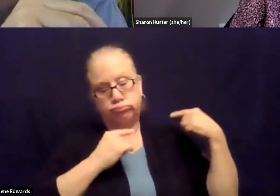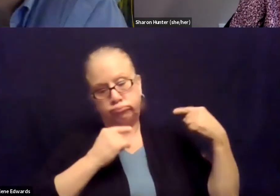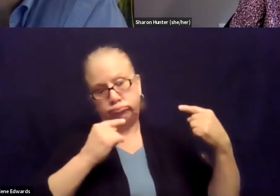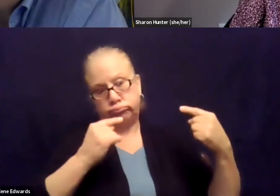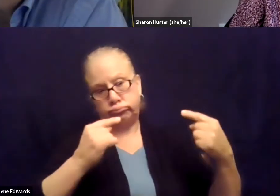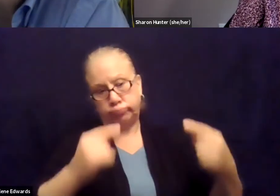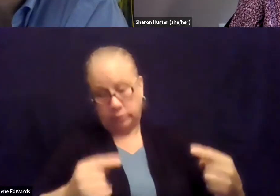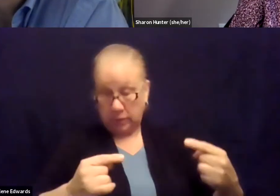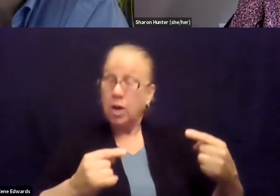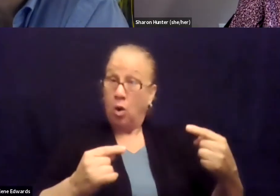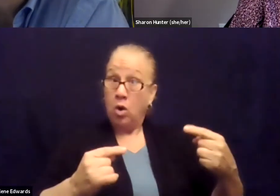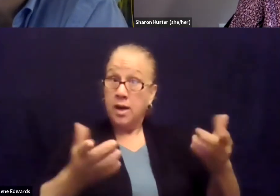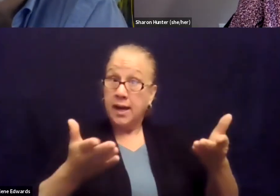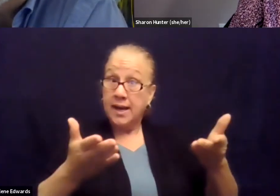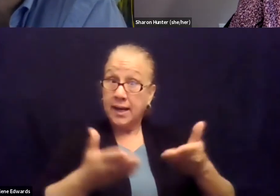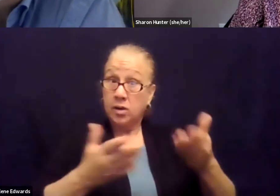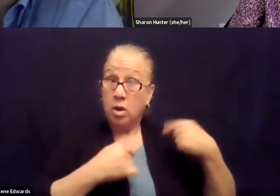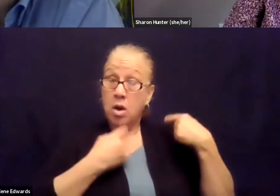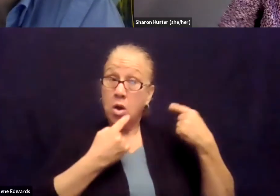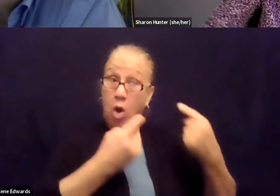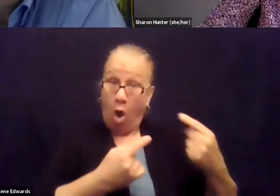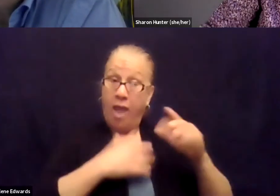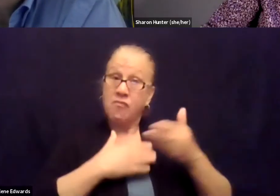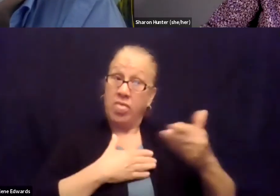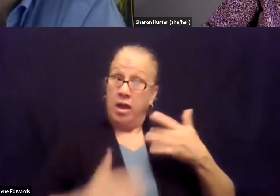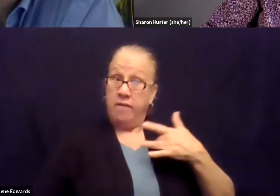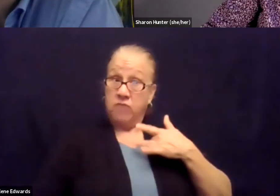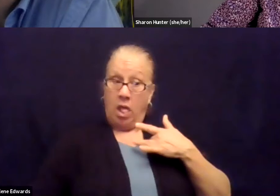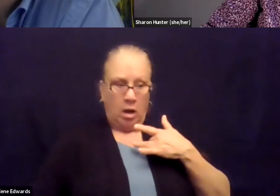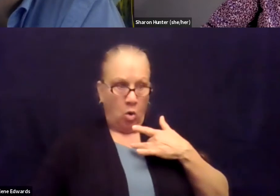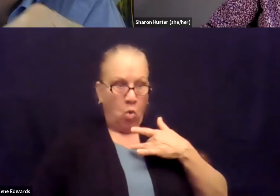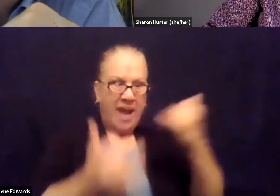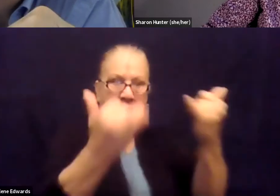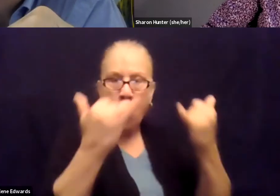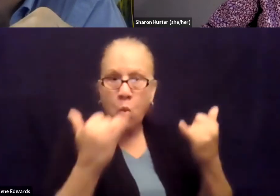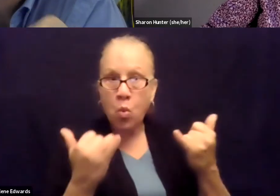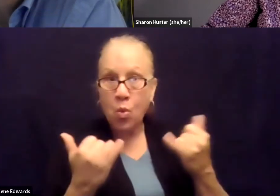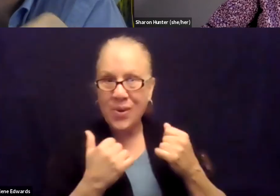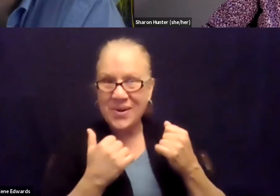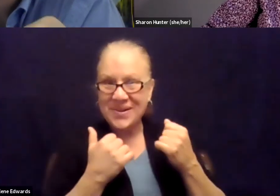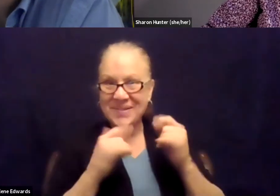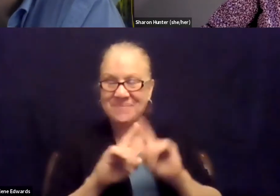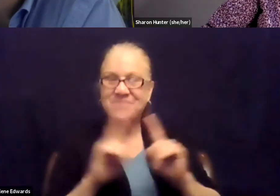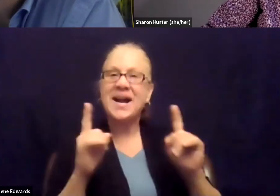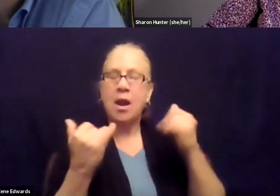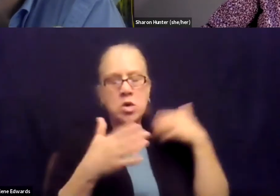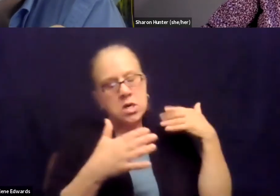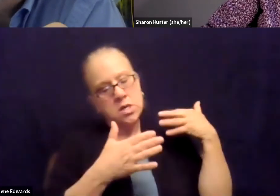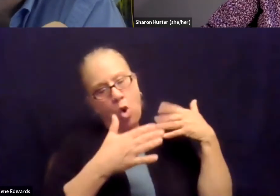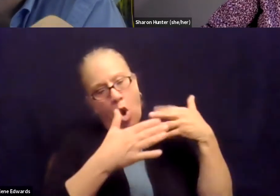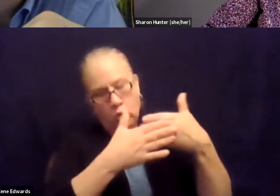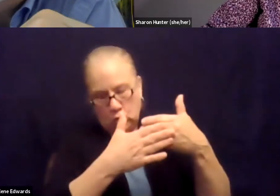we have been in this, everything feels down. But we're much closer than we